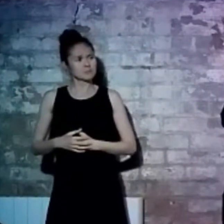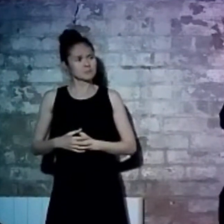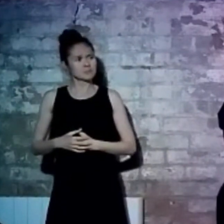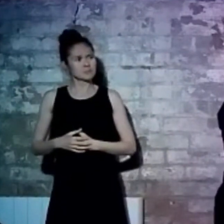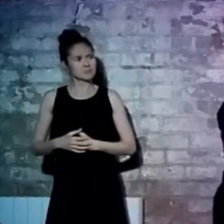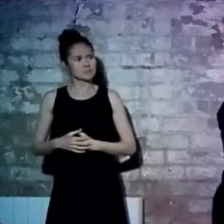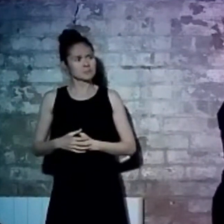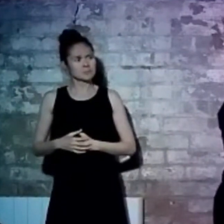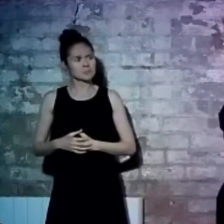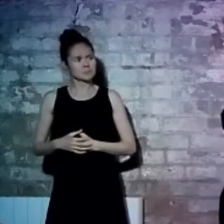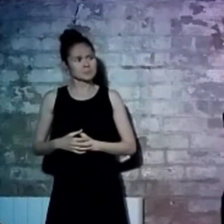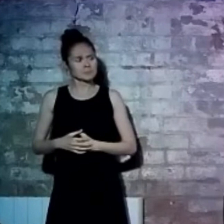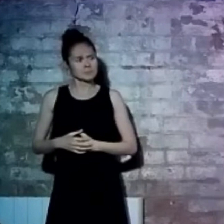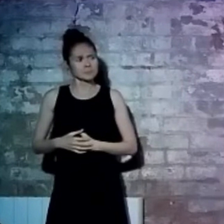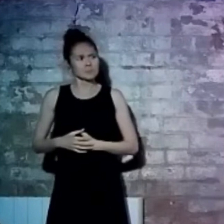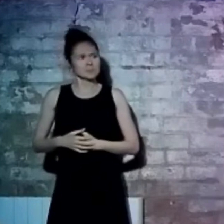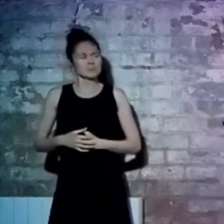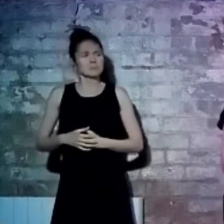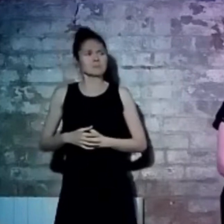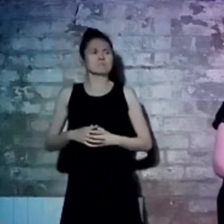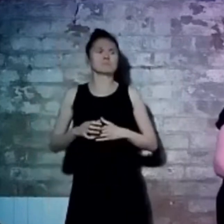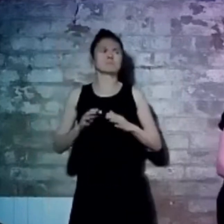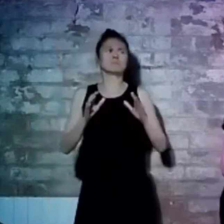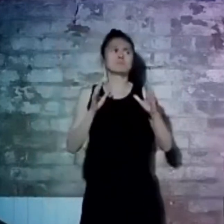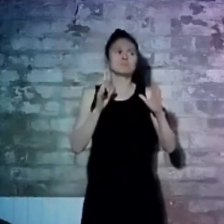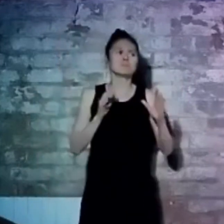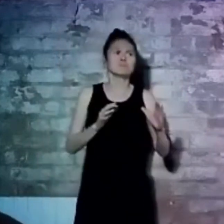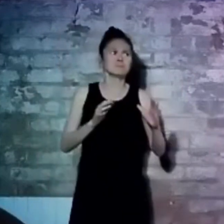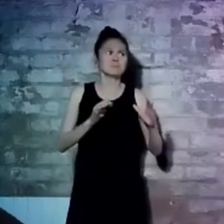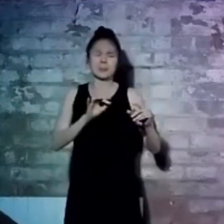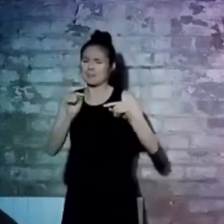The masses' anticipation though, will remain denied. I shall not fight thee.